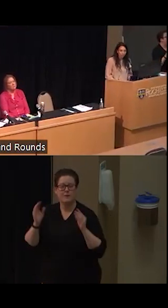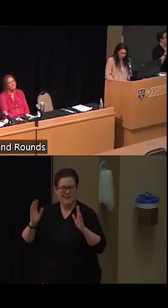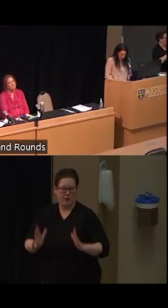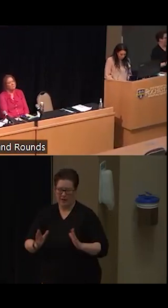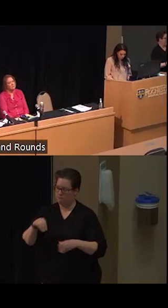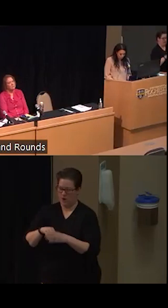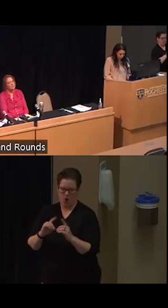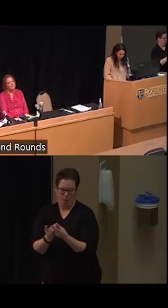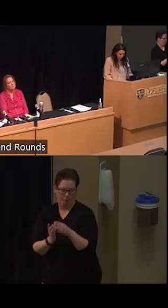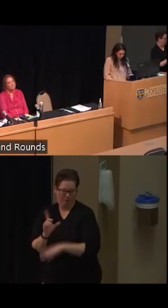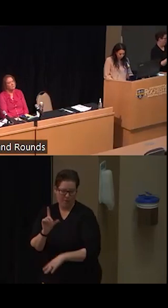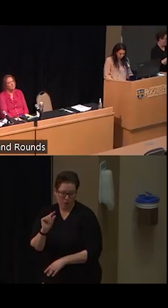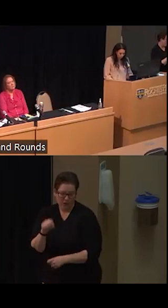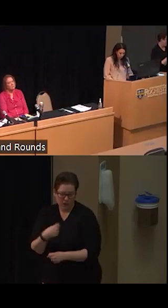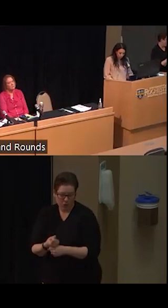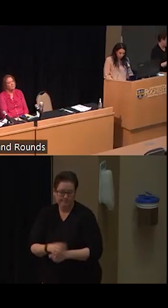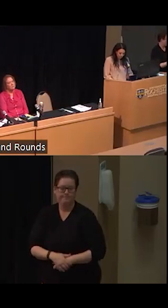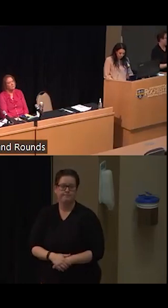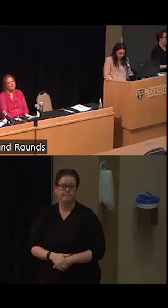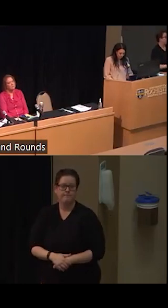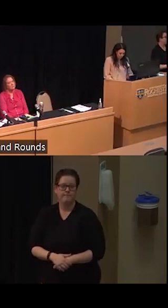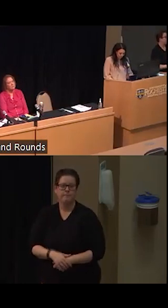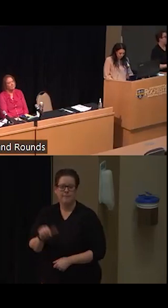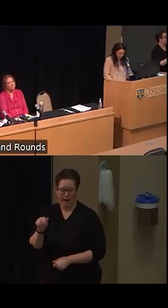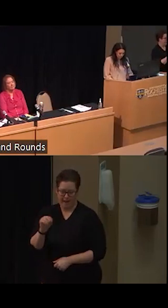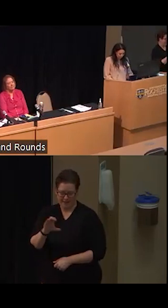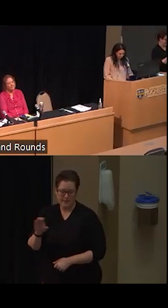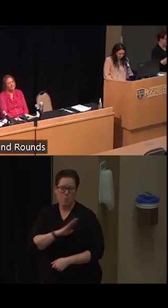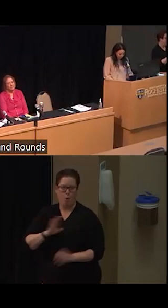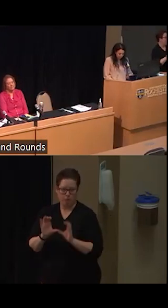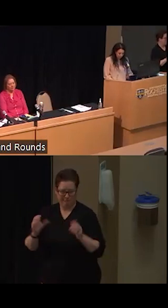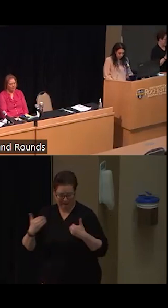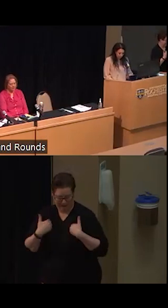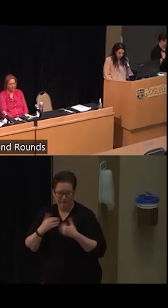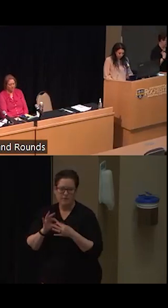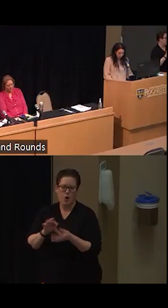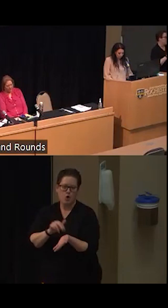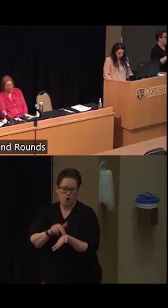department for over 20 years she is an CC board certified in nursing professional development